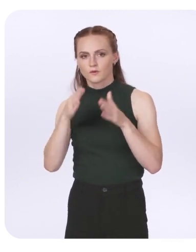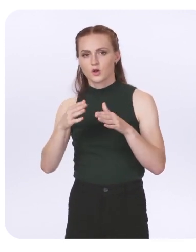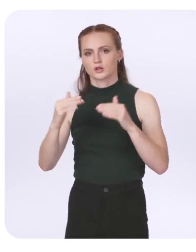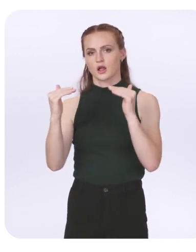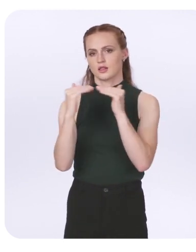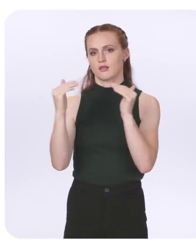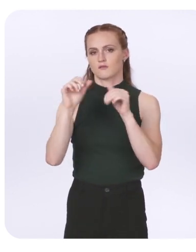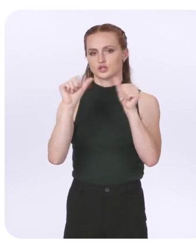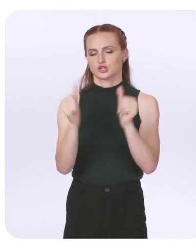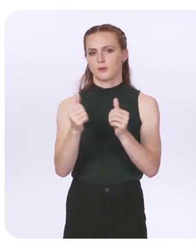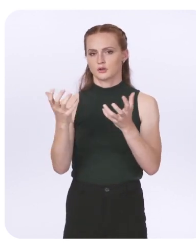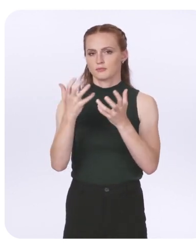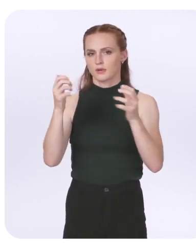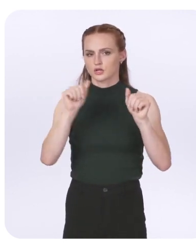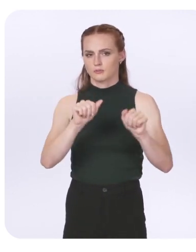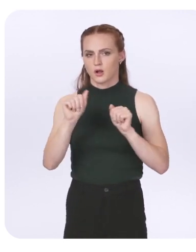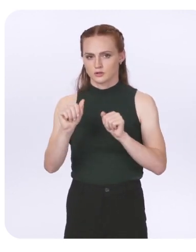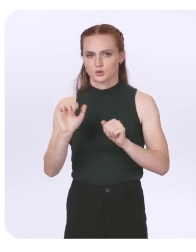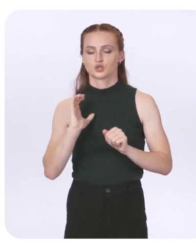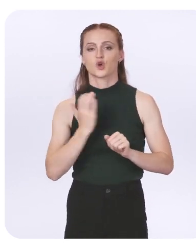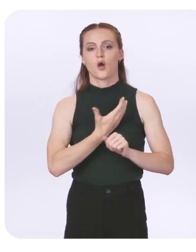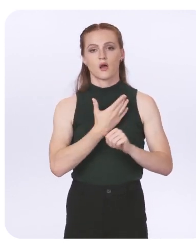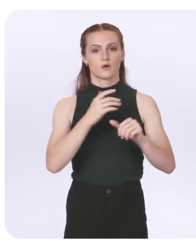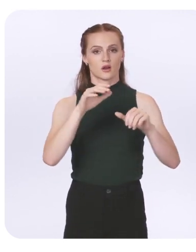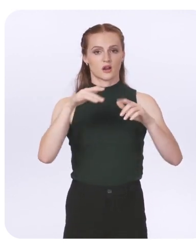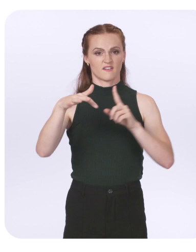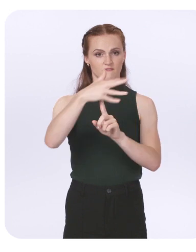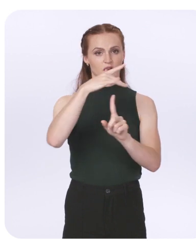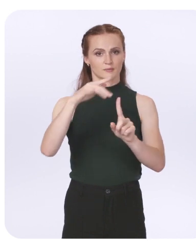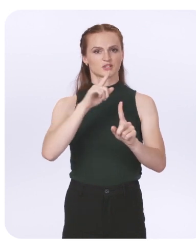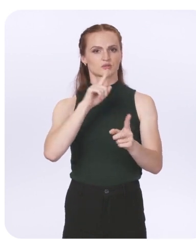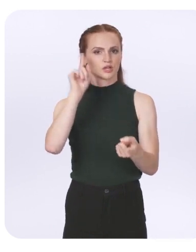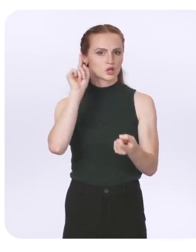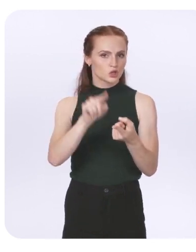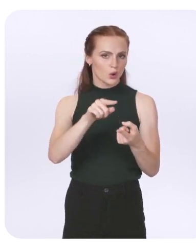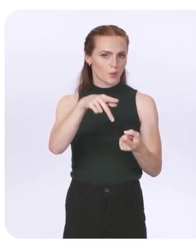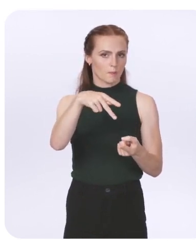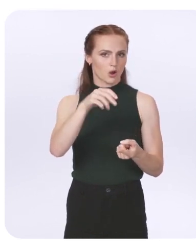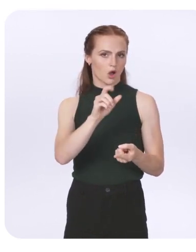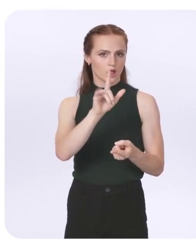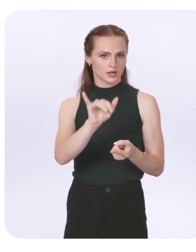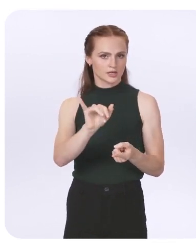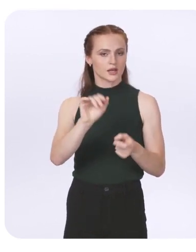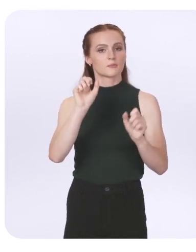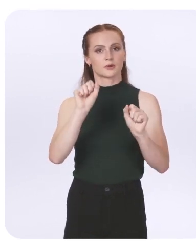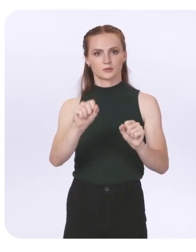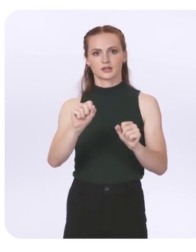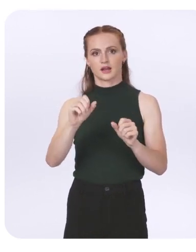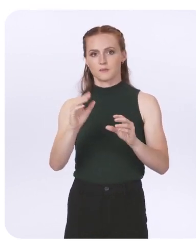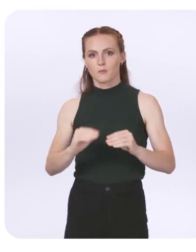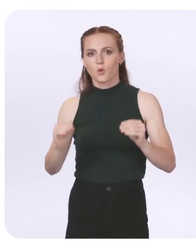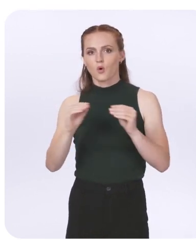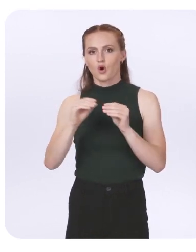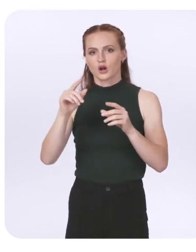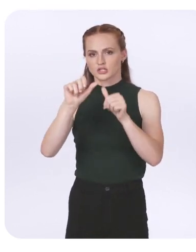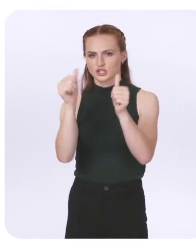so that our environments are actually very low poly. But we can spend more geometry budgets on detailed weapons and characters